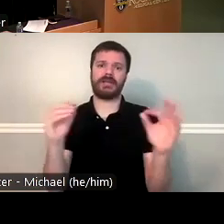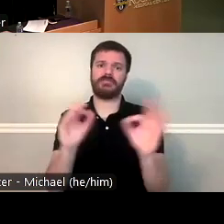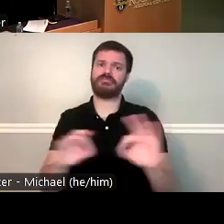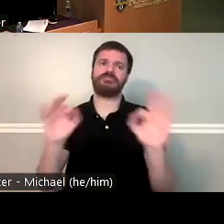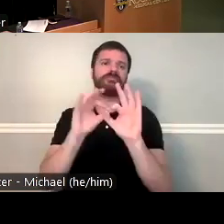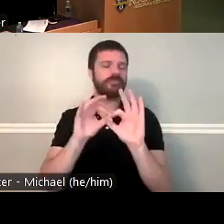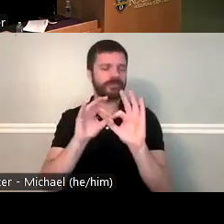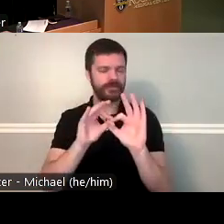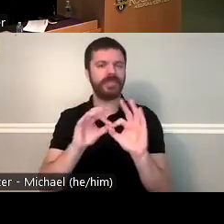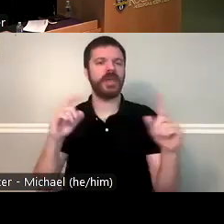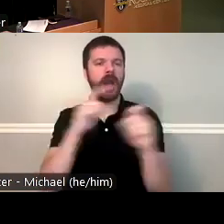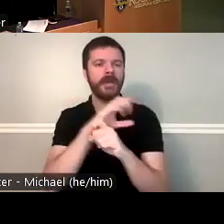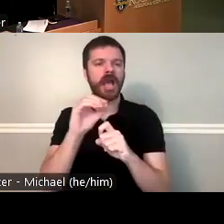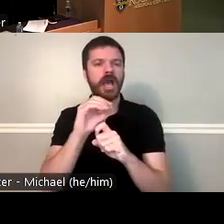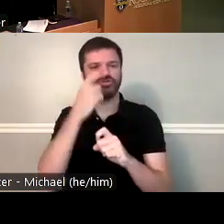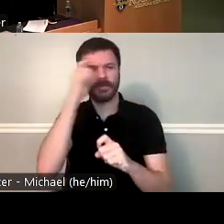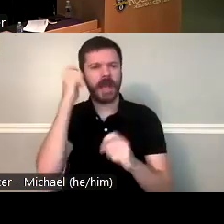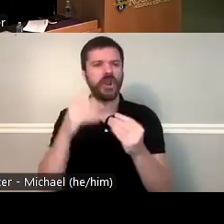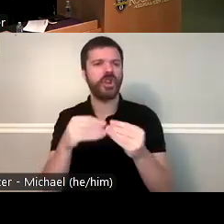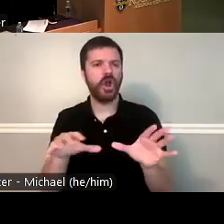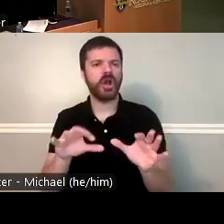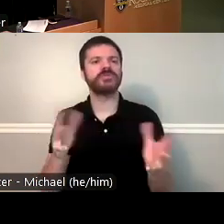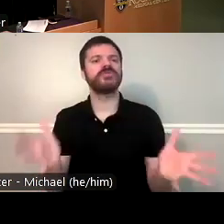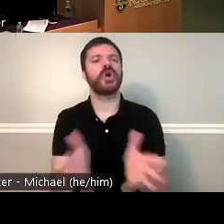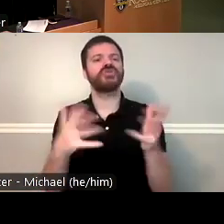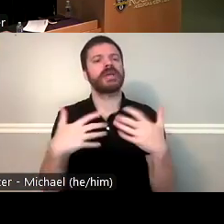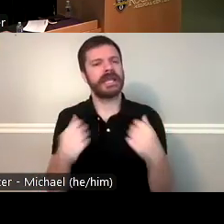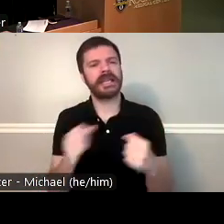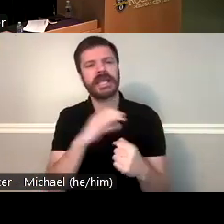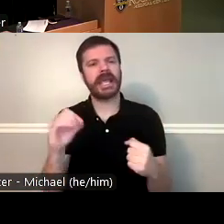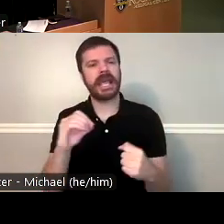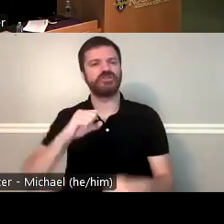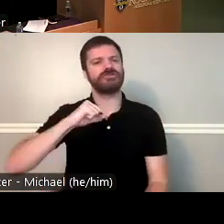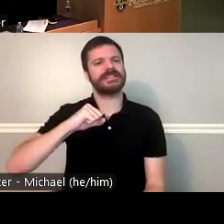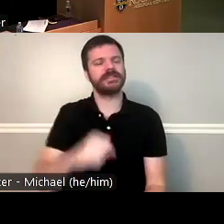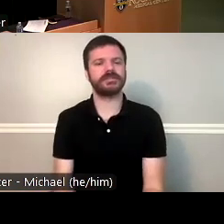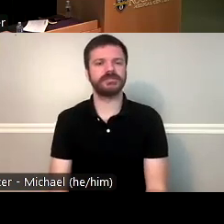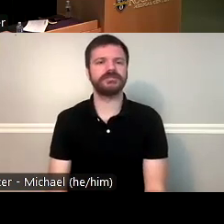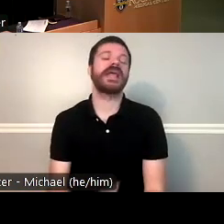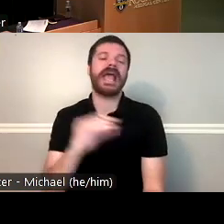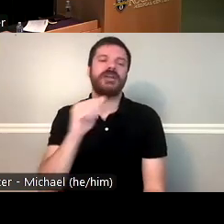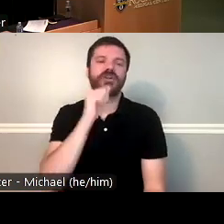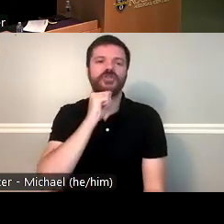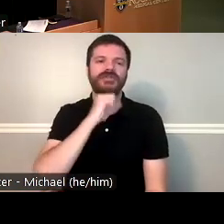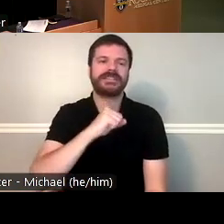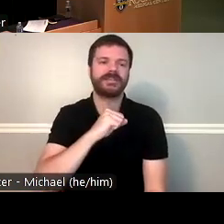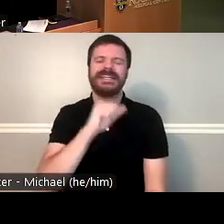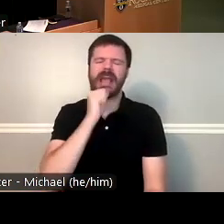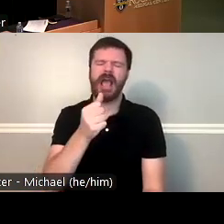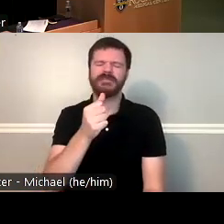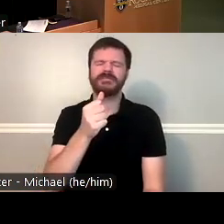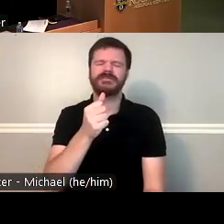complex and traumatic loss fostering healing and resistance and resilience not fostering resistance